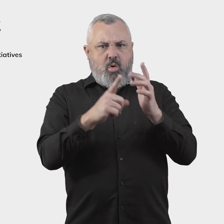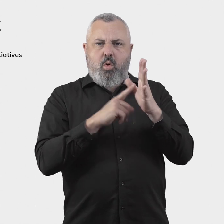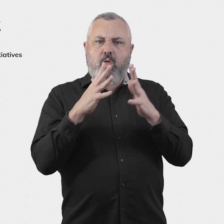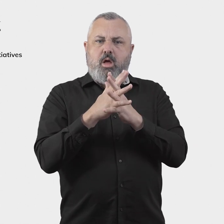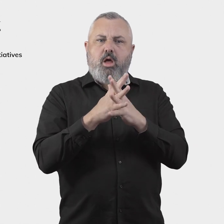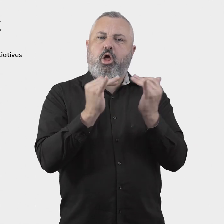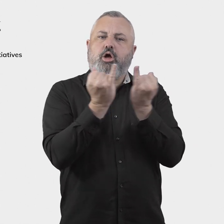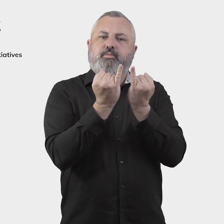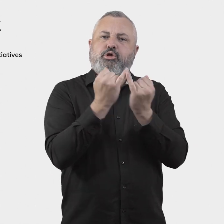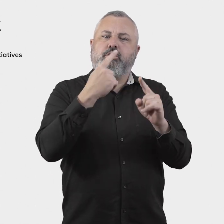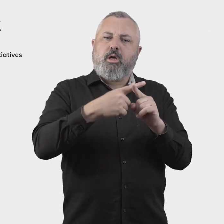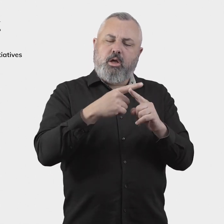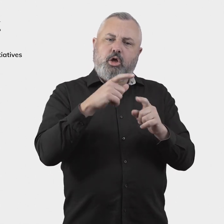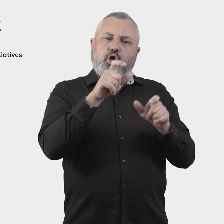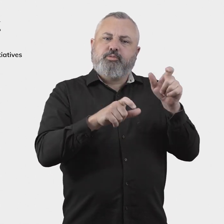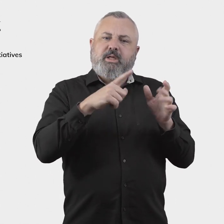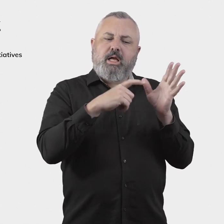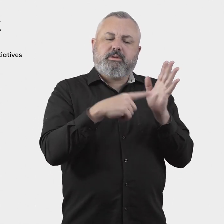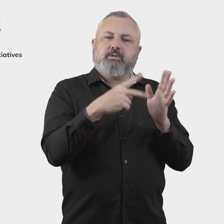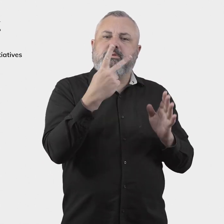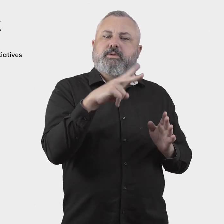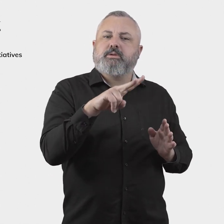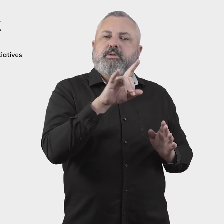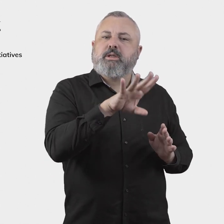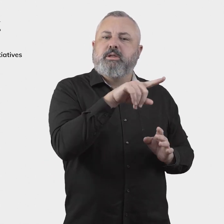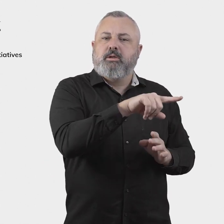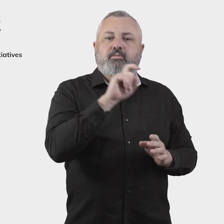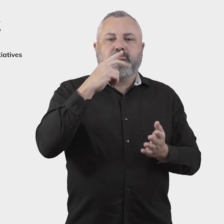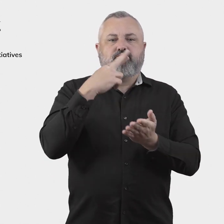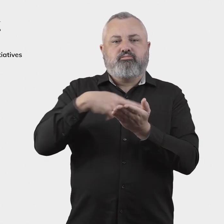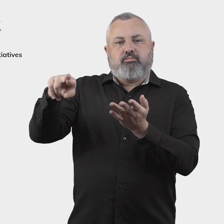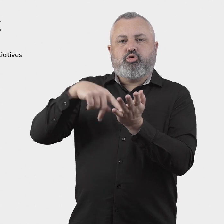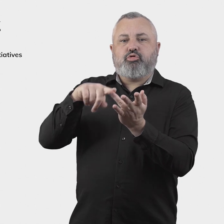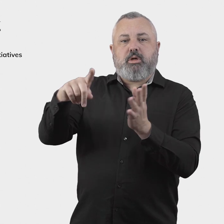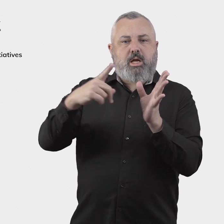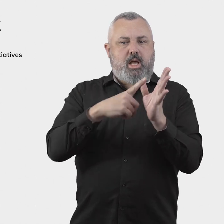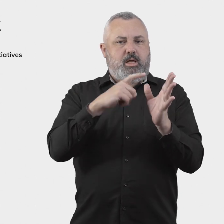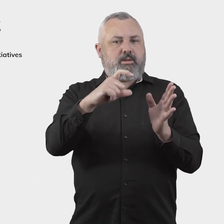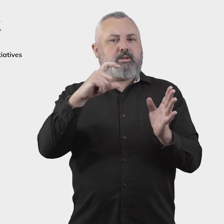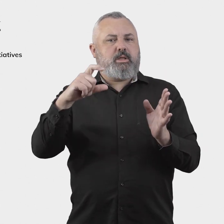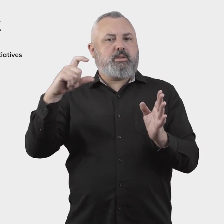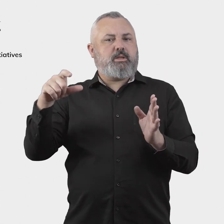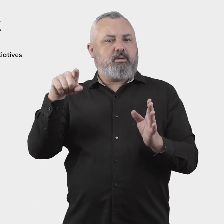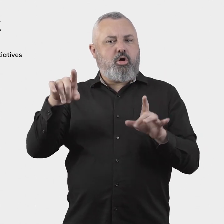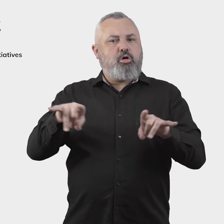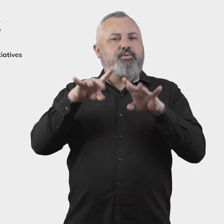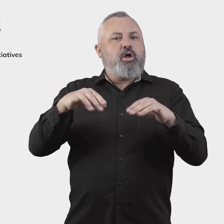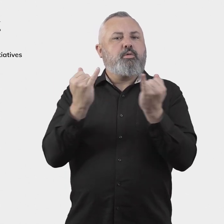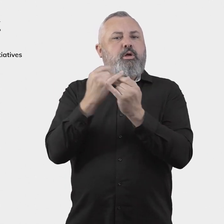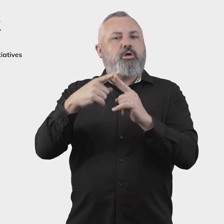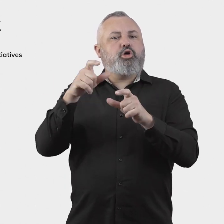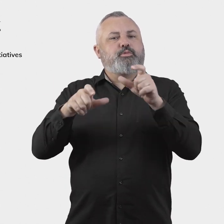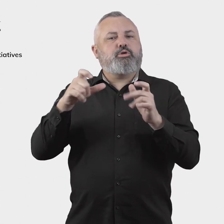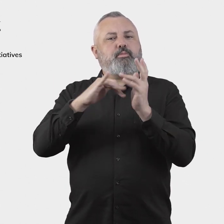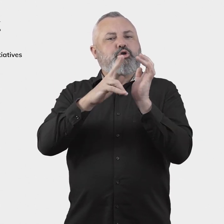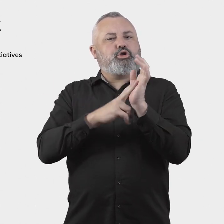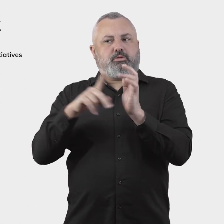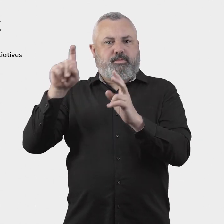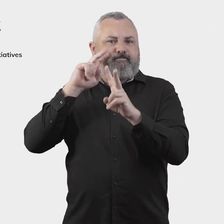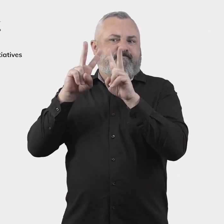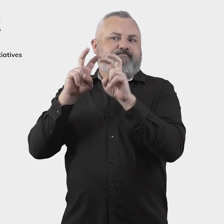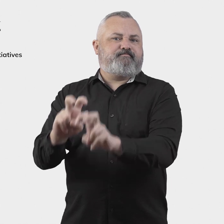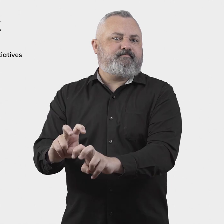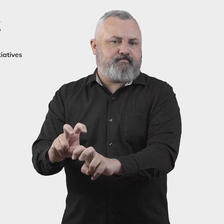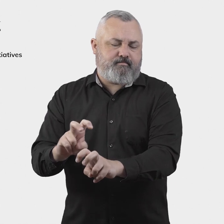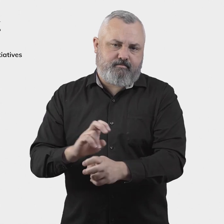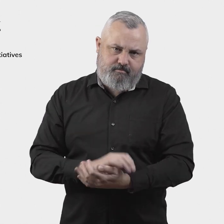Competition and Consumer Act 2010 (Cth) to the ACCC for investigation and enforcement.